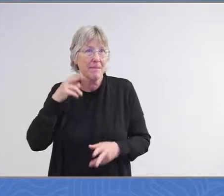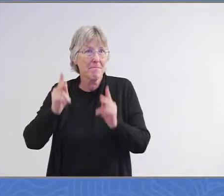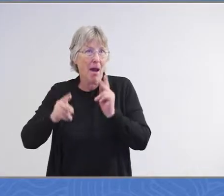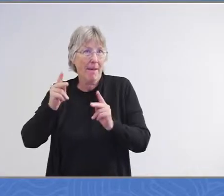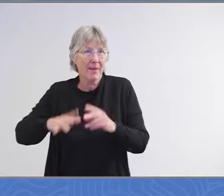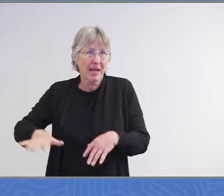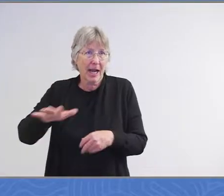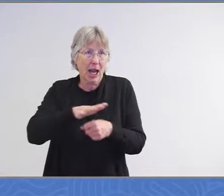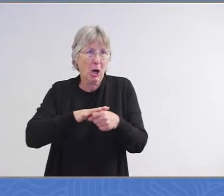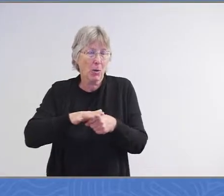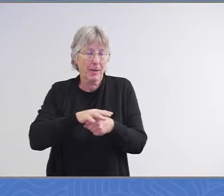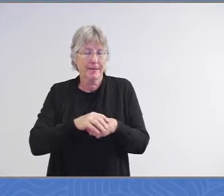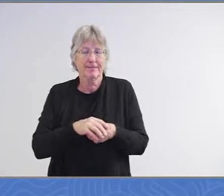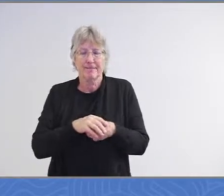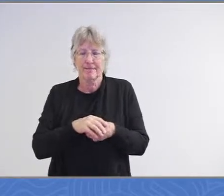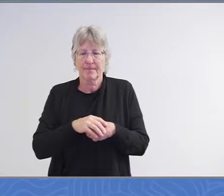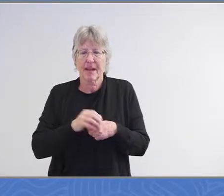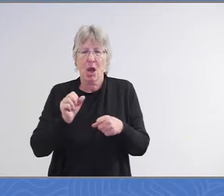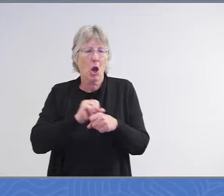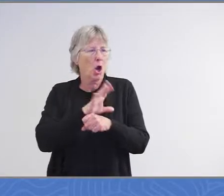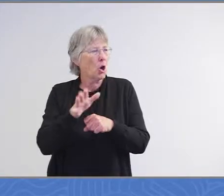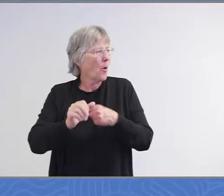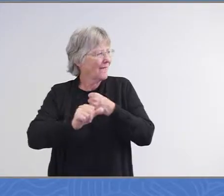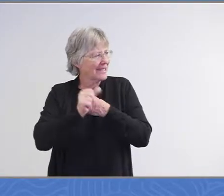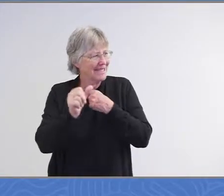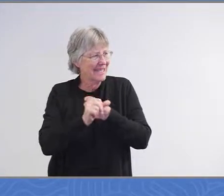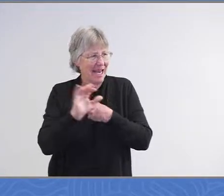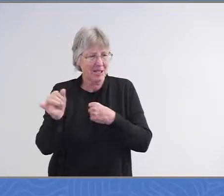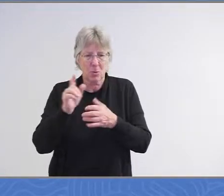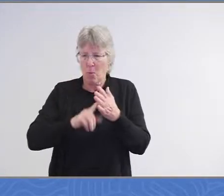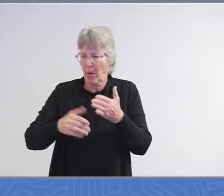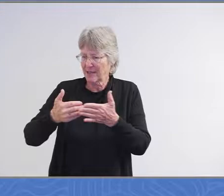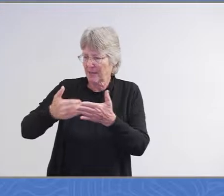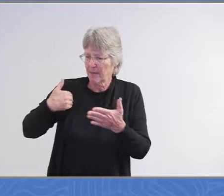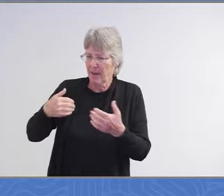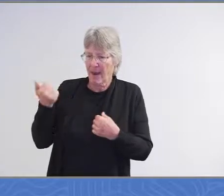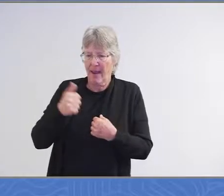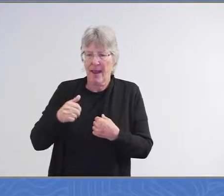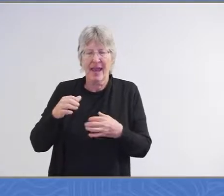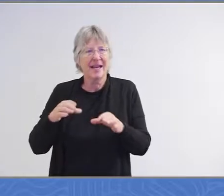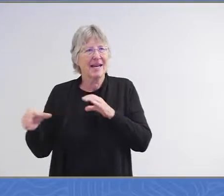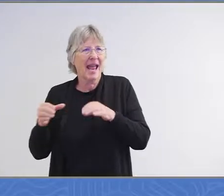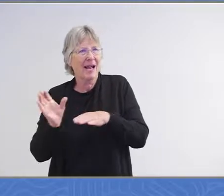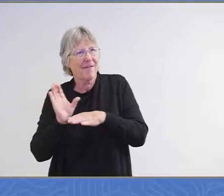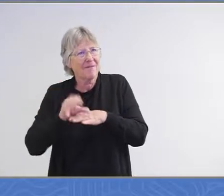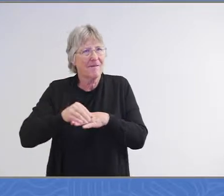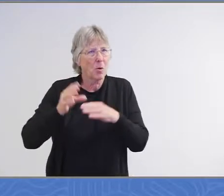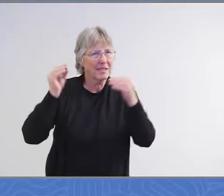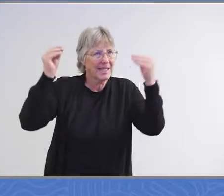COVID is just as dangerous as it was before and any action in poaching teachers to go back to in-person learning